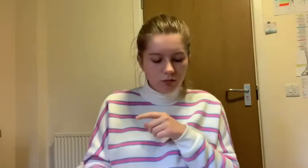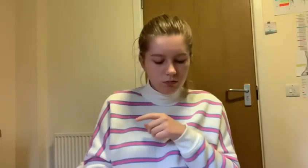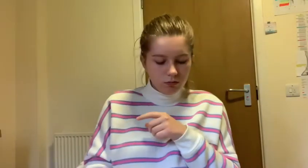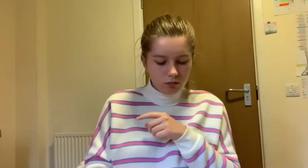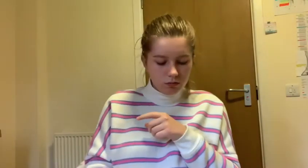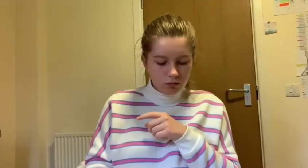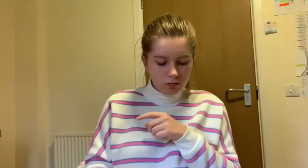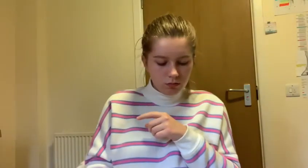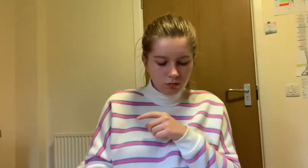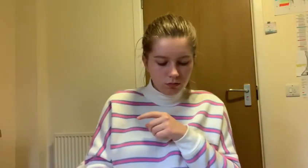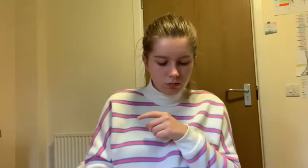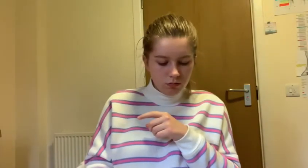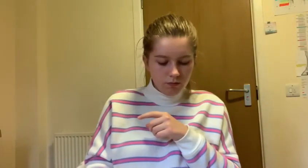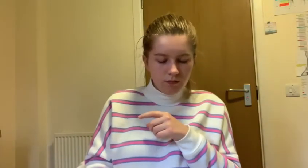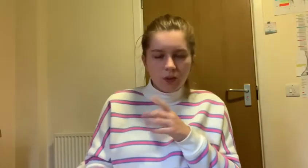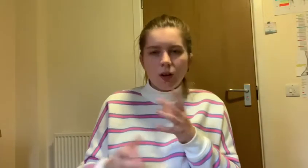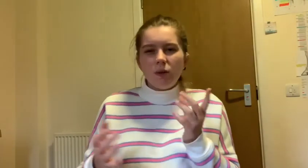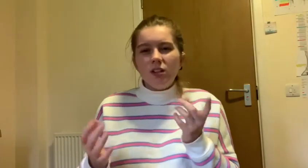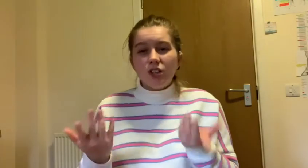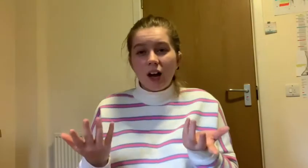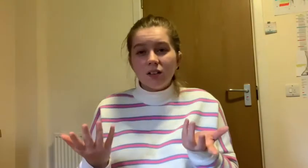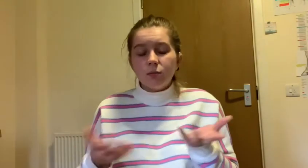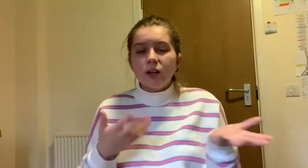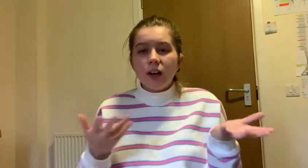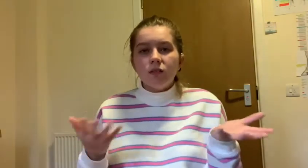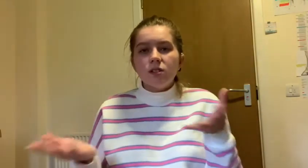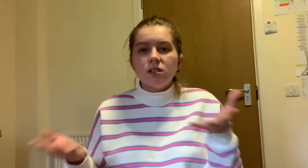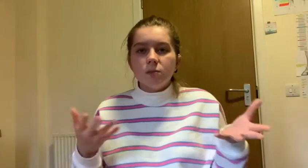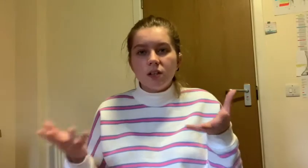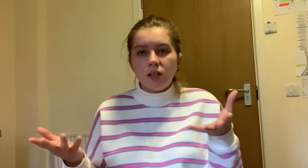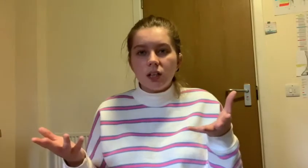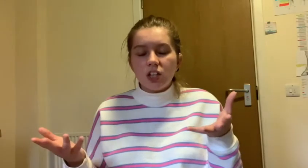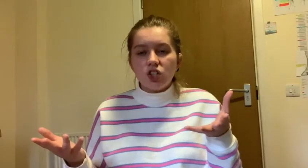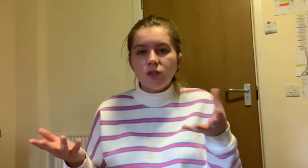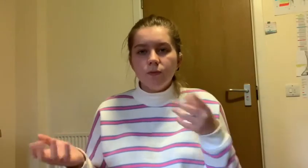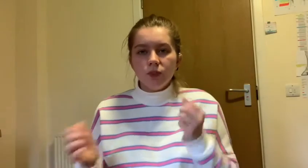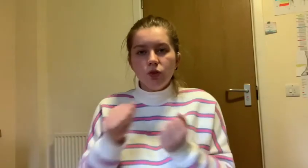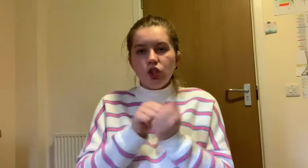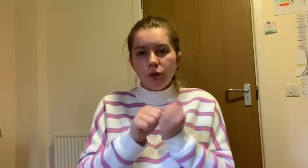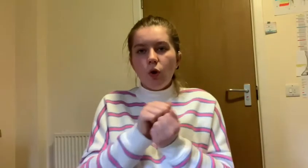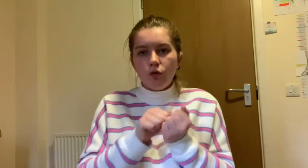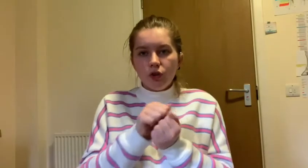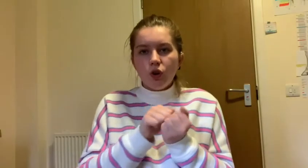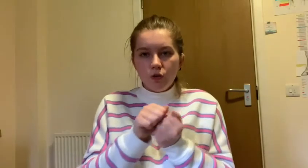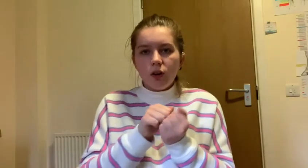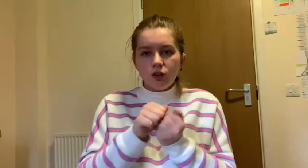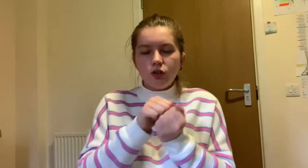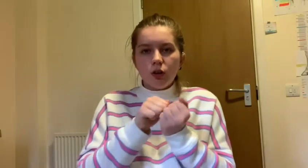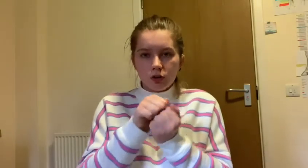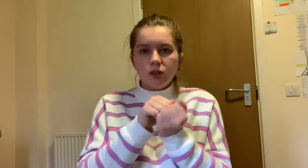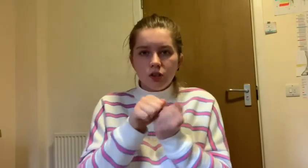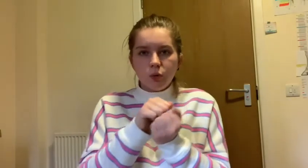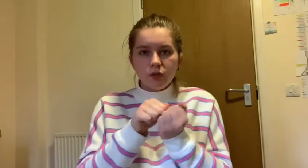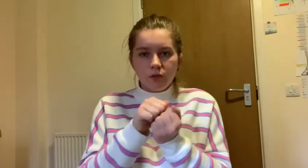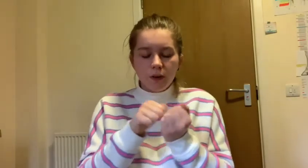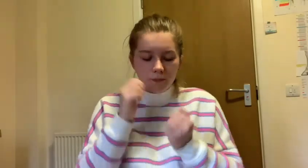I mean you can but again this is being too English. "chewing over and over" so you're constantly doing something